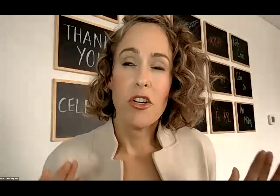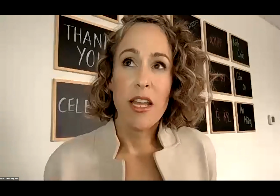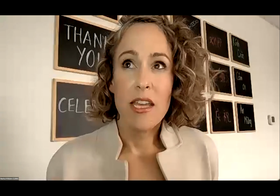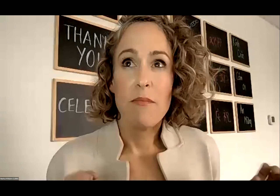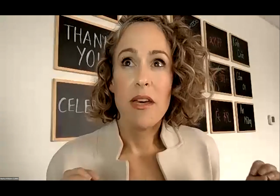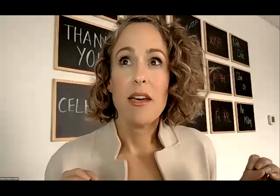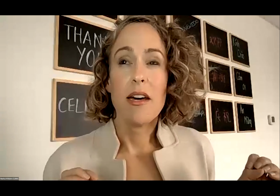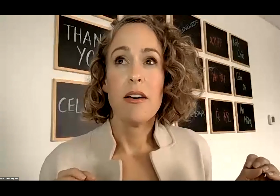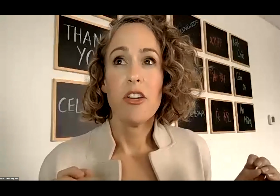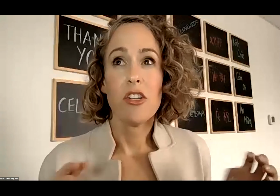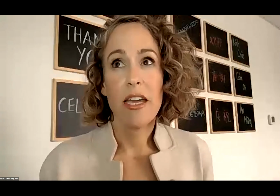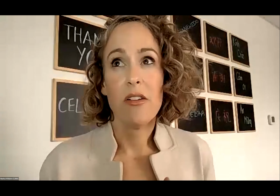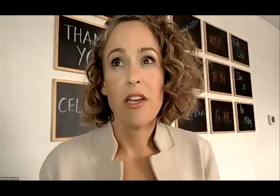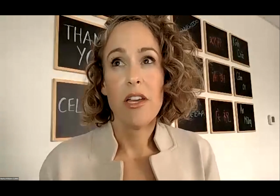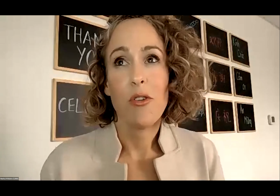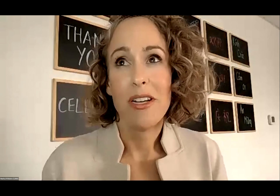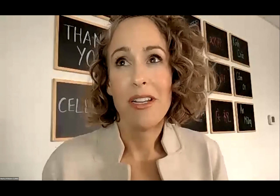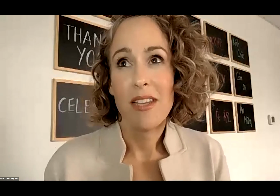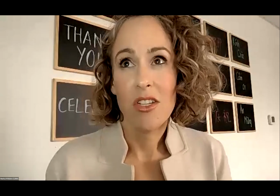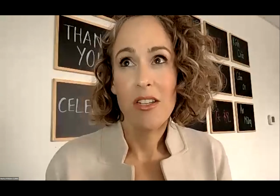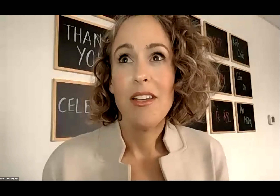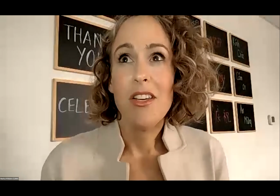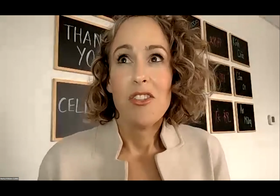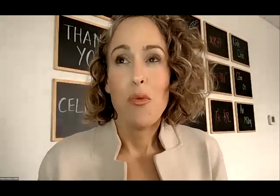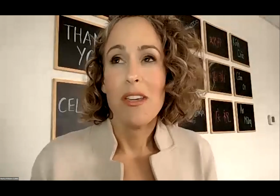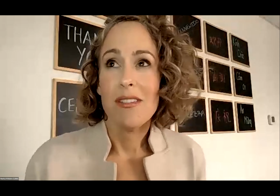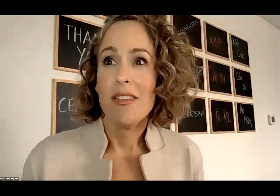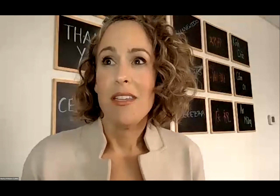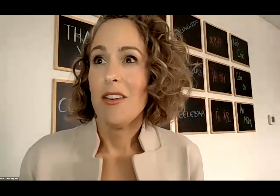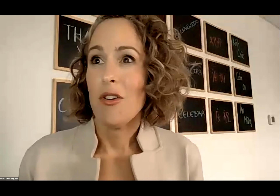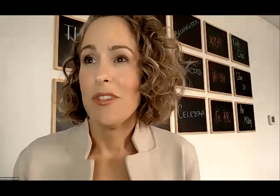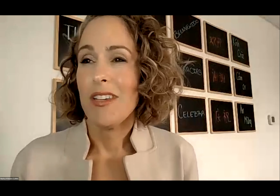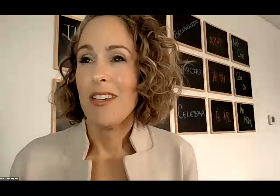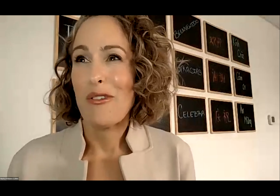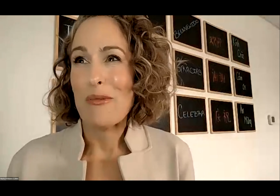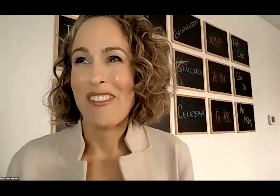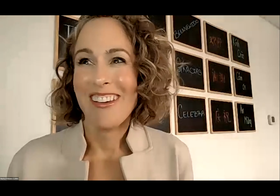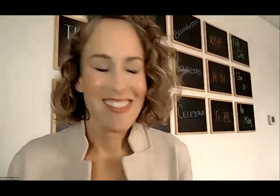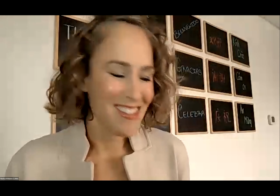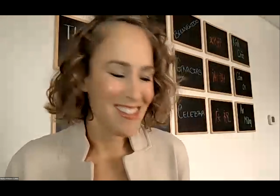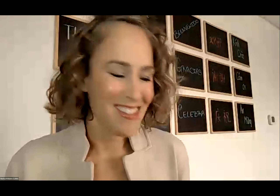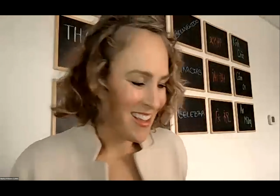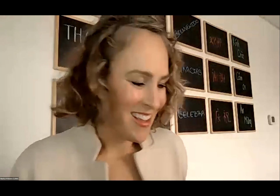your name, your title and your organization. So we can see who's in the room with us.